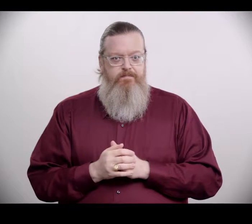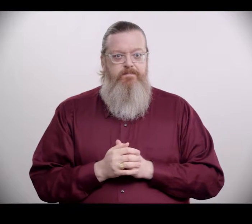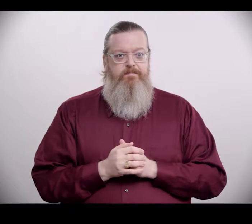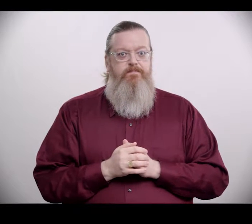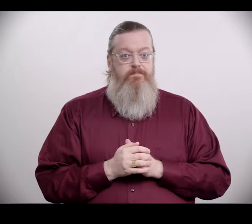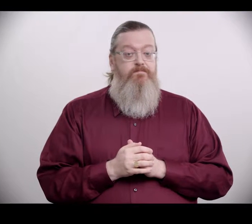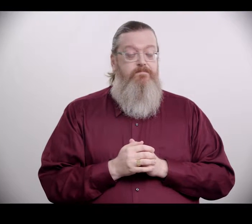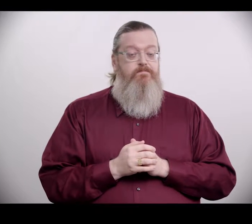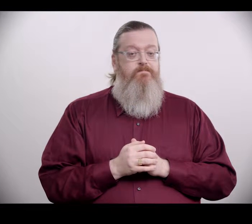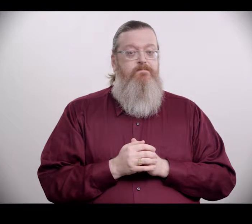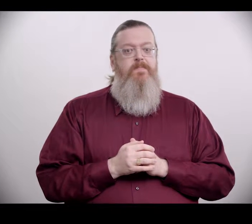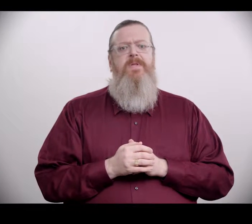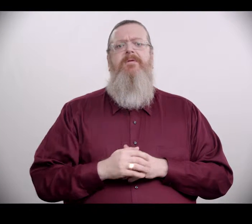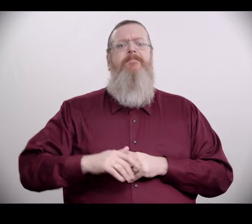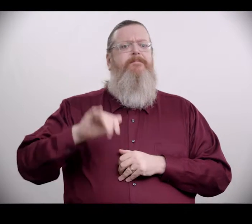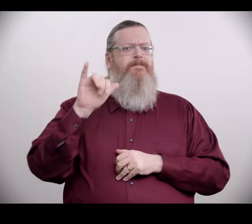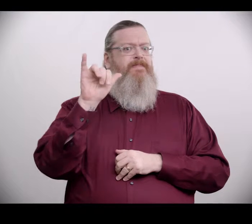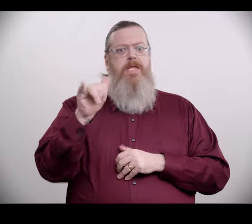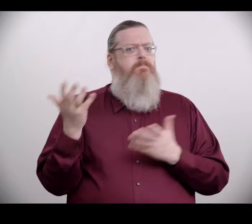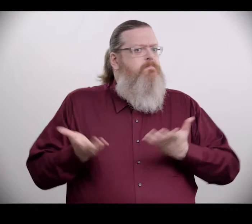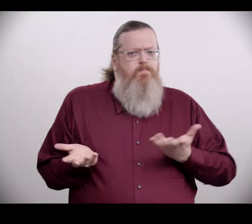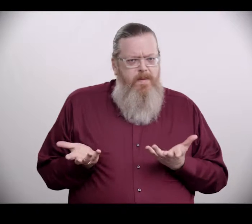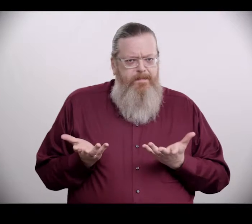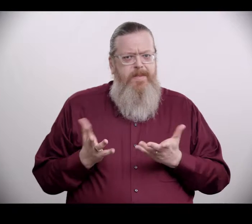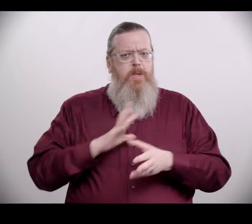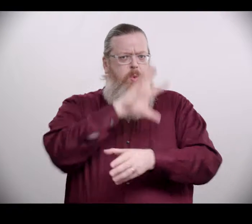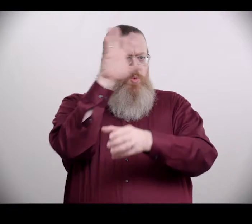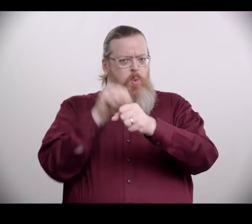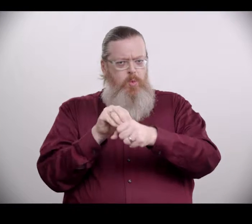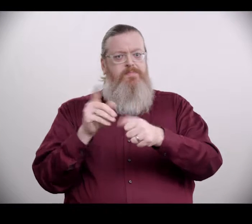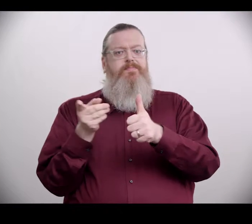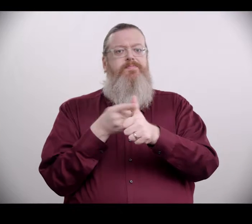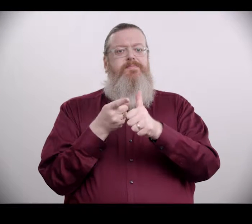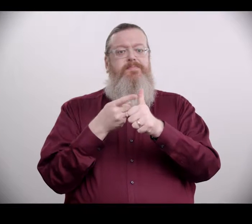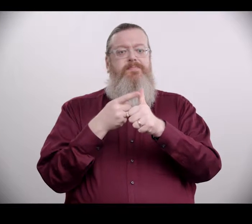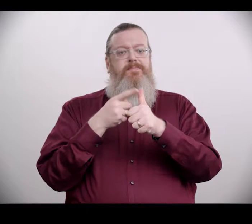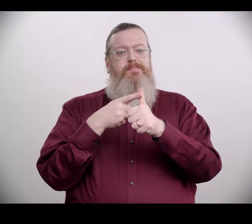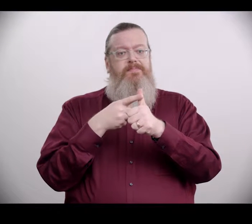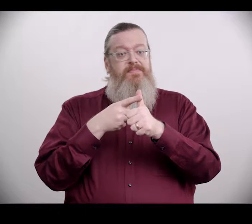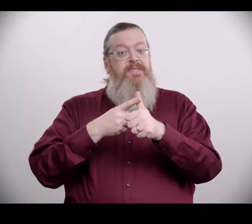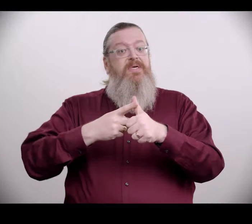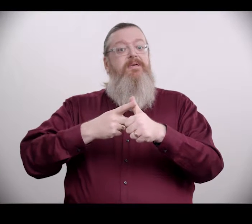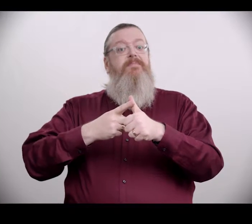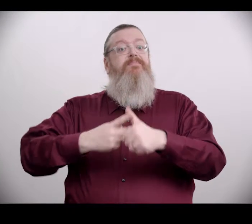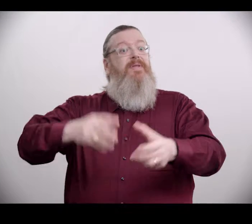to the visual information that a sighted customer might read or see.